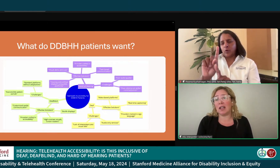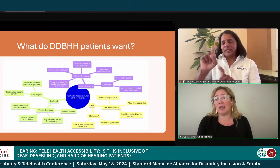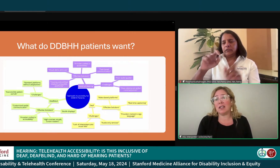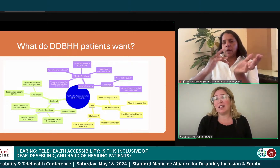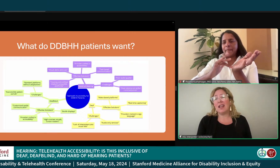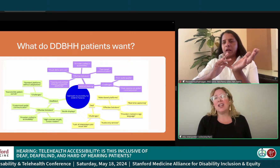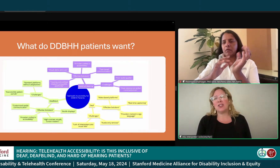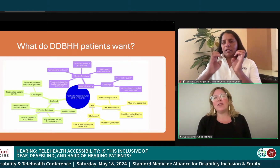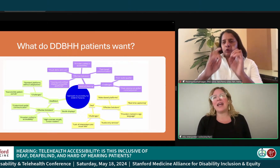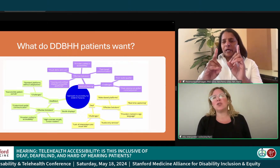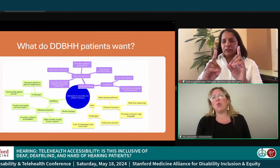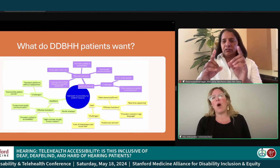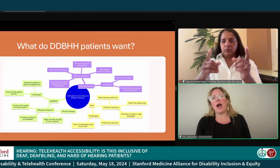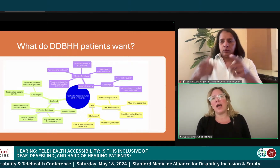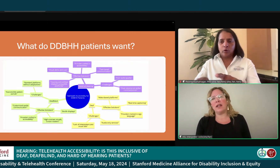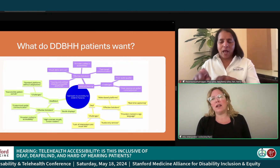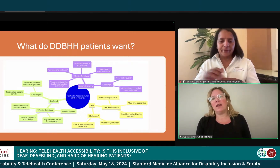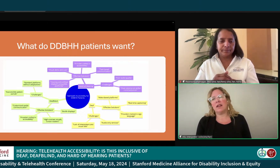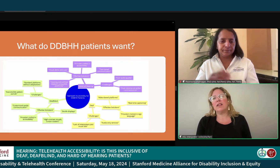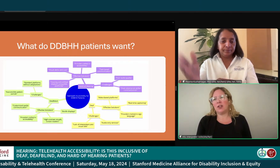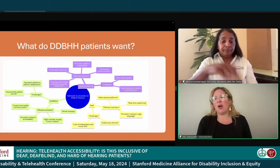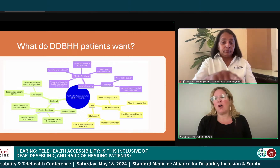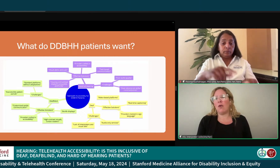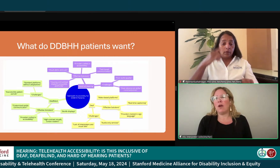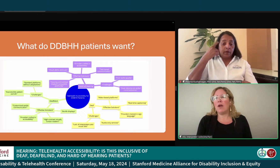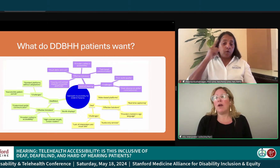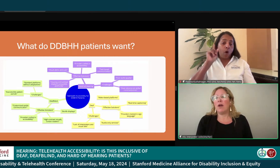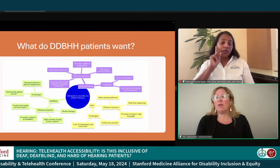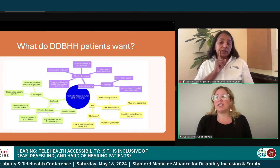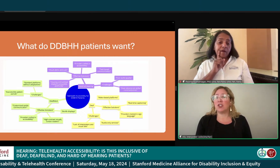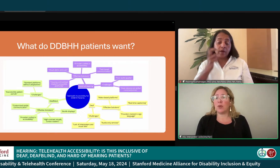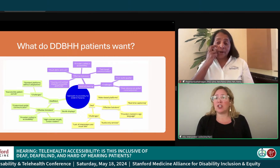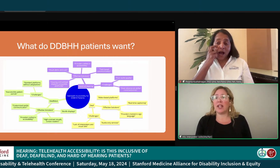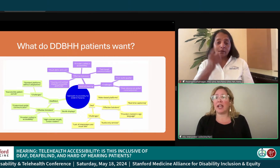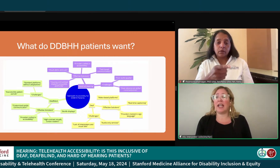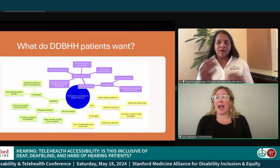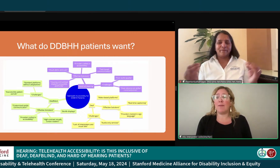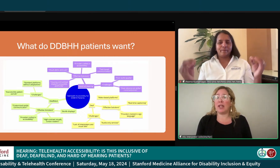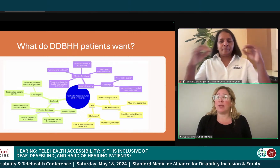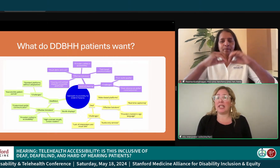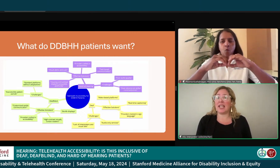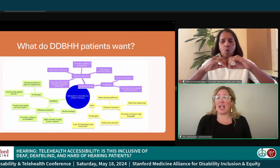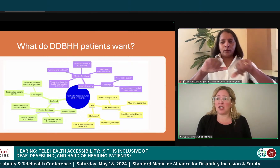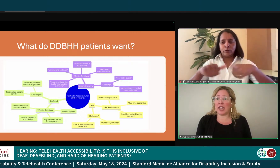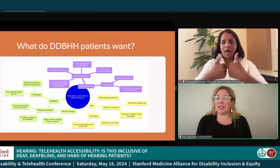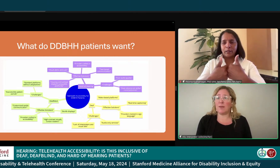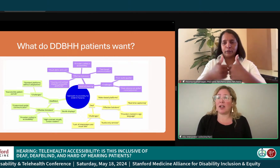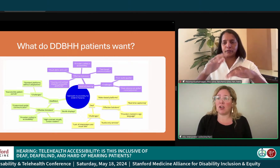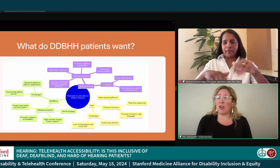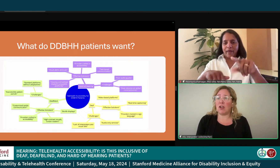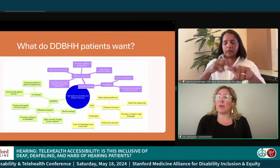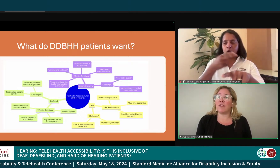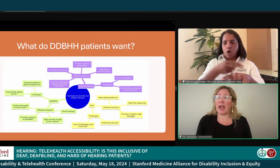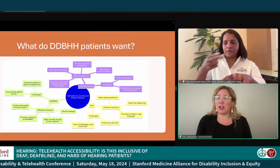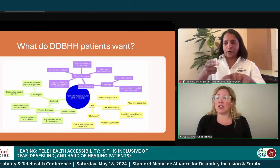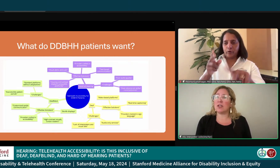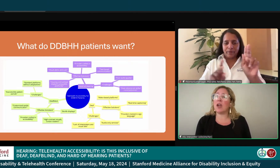it. So that's one situation that can happen and we need to educate the medical providers.